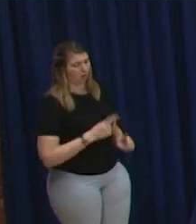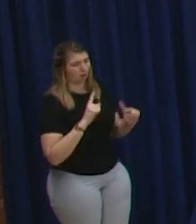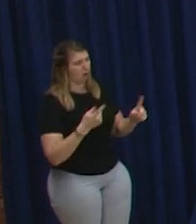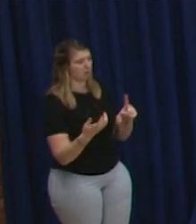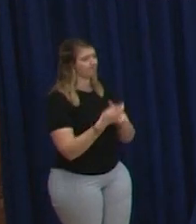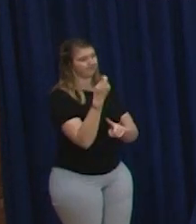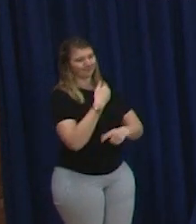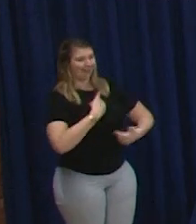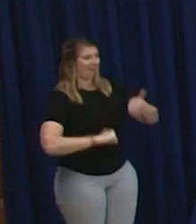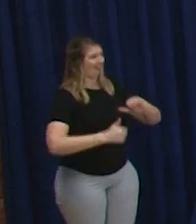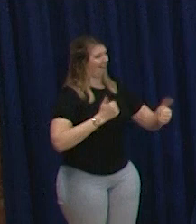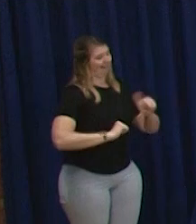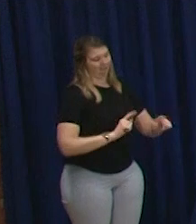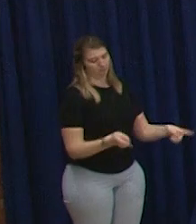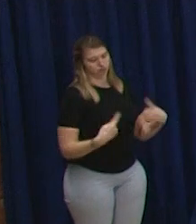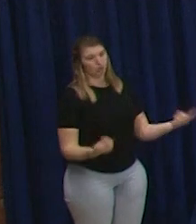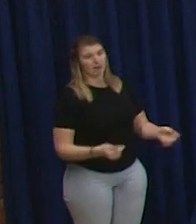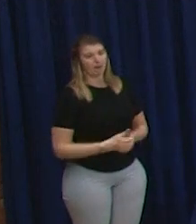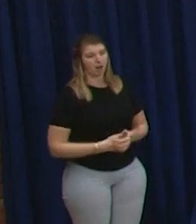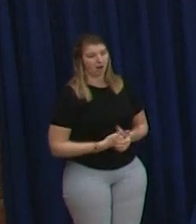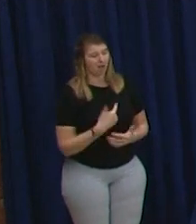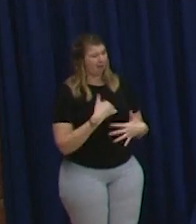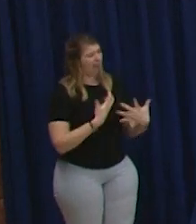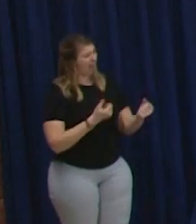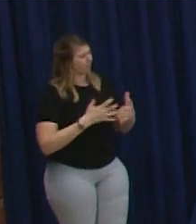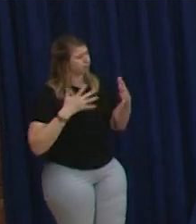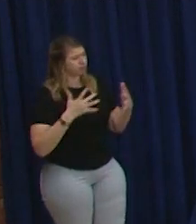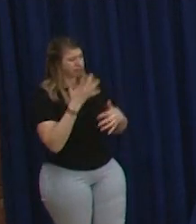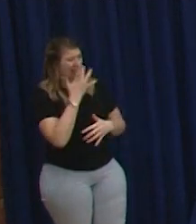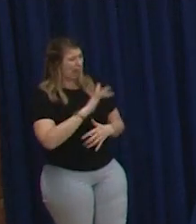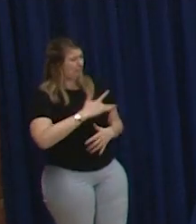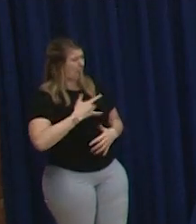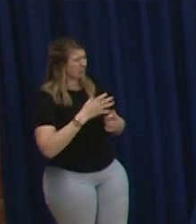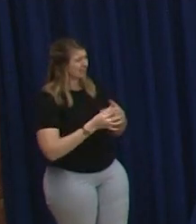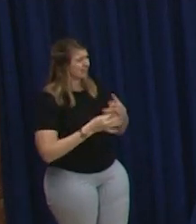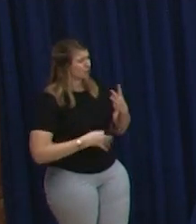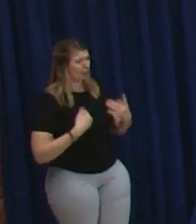I quite honestly I have massive impostor syndrome just standing here on a stage with